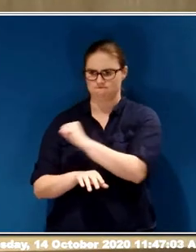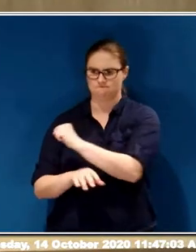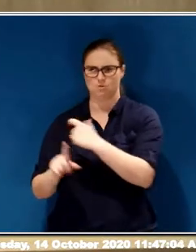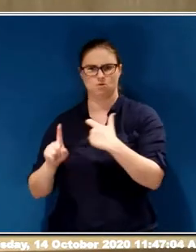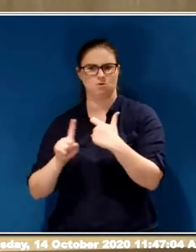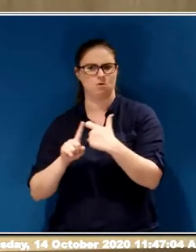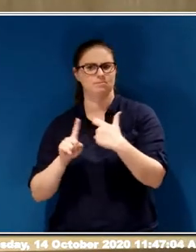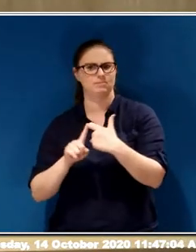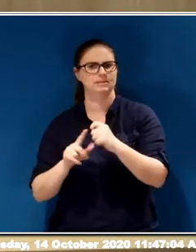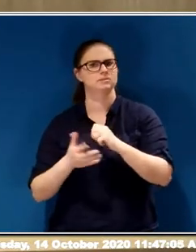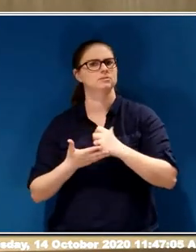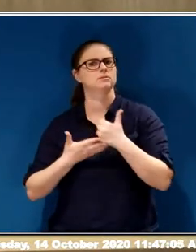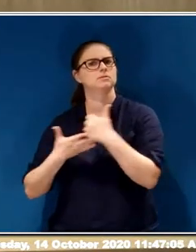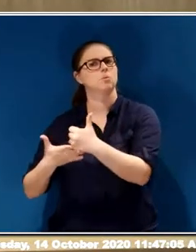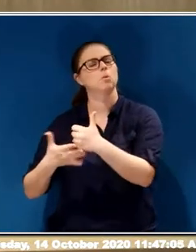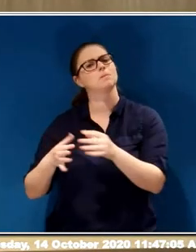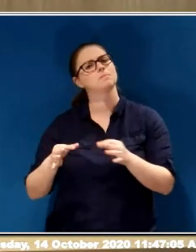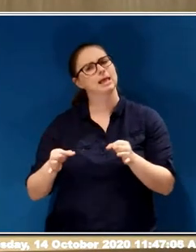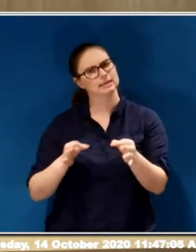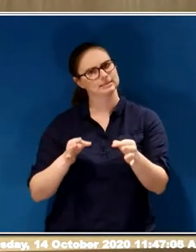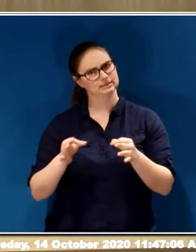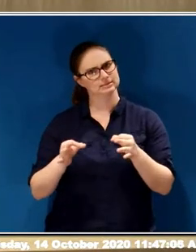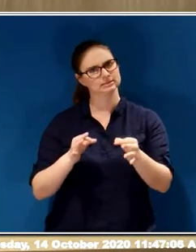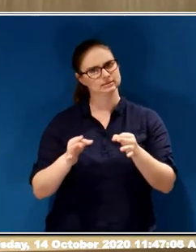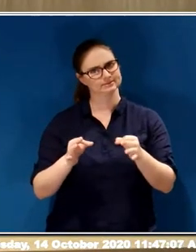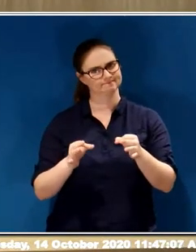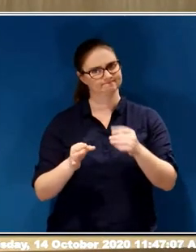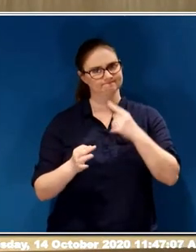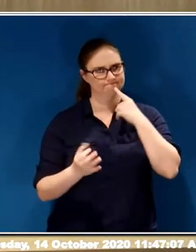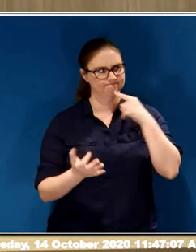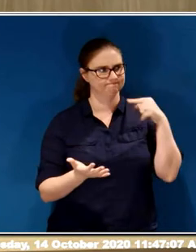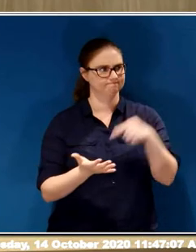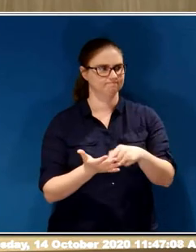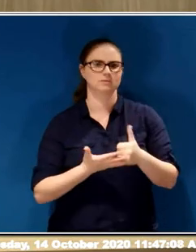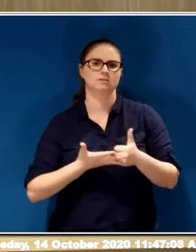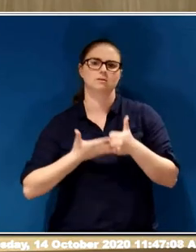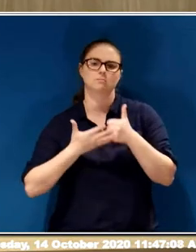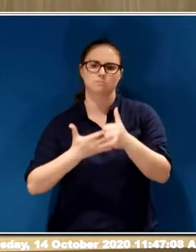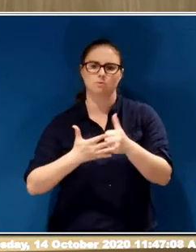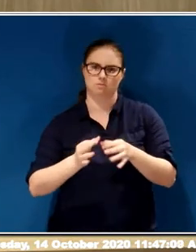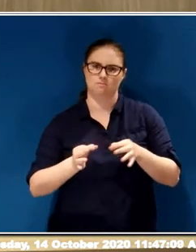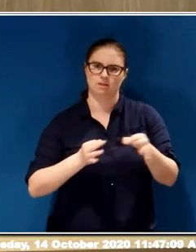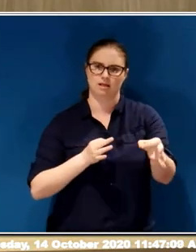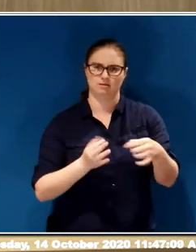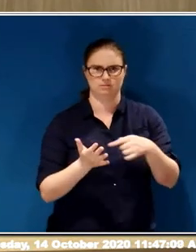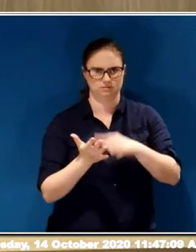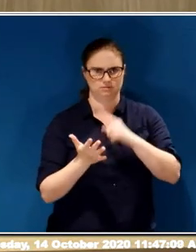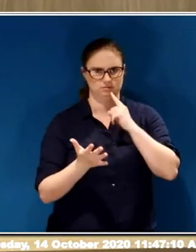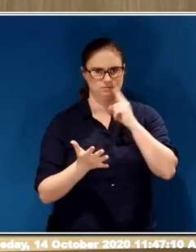and how that support plan was critical to giving him certainty and consistency